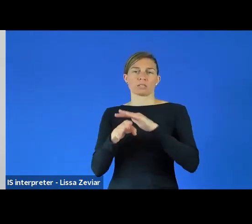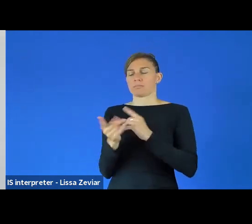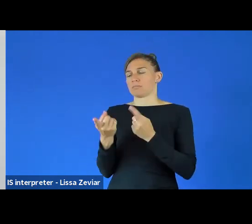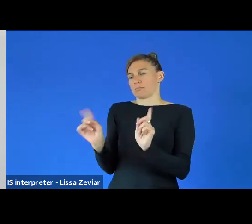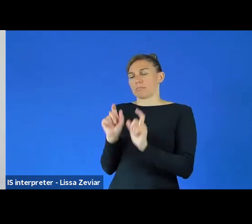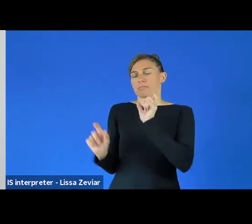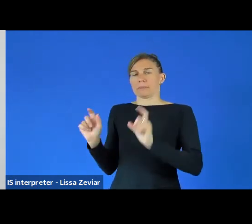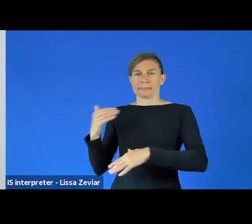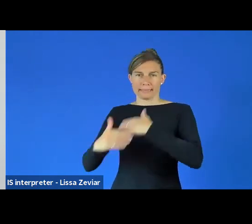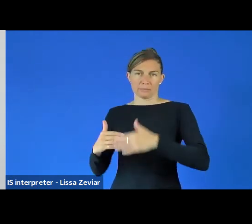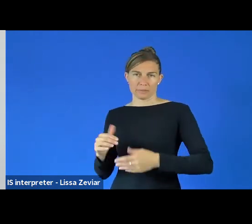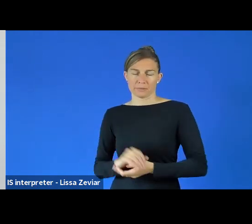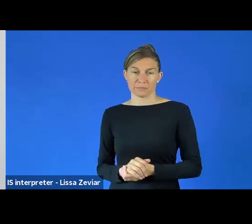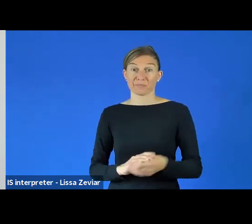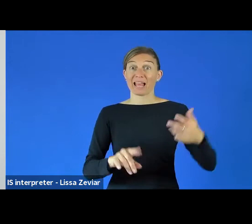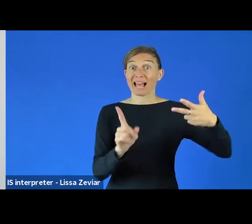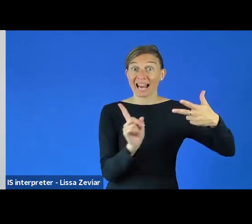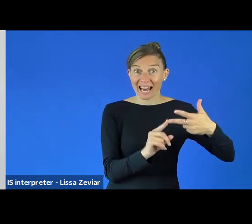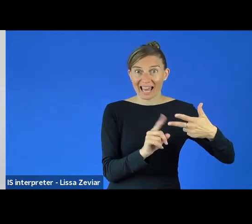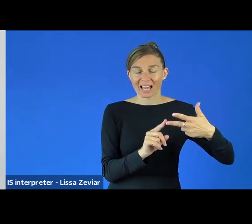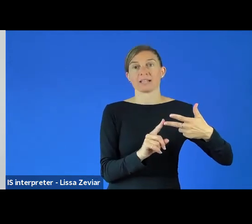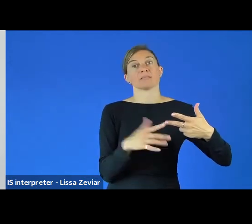And last but not least, and very important as well,